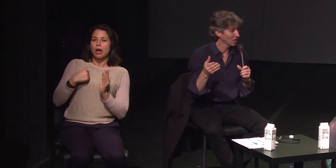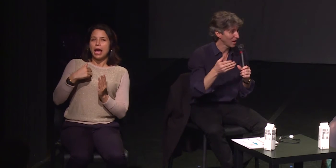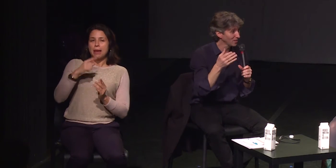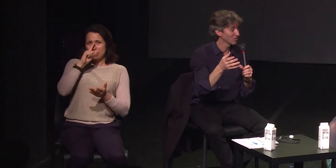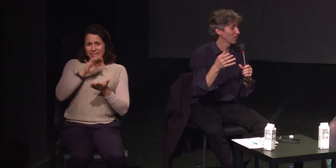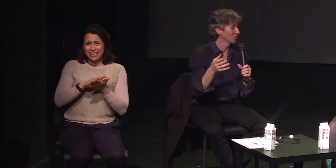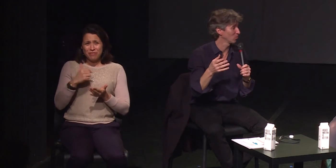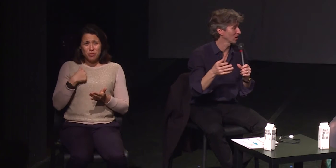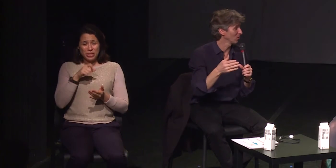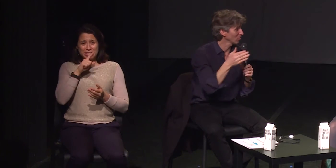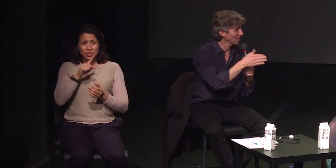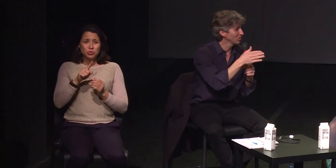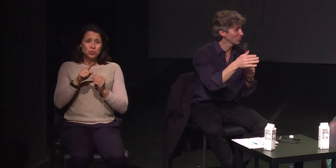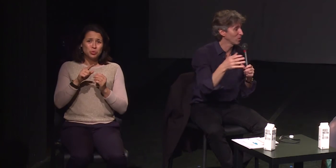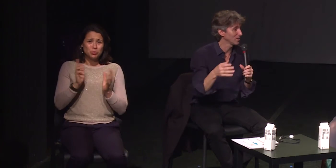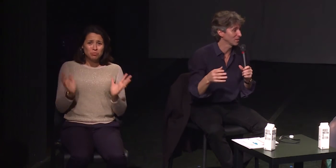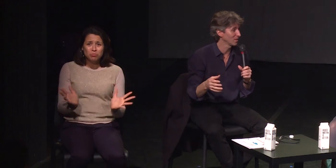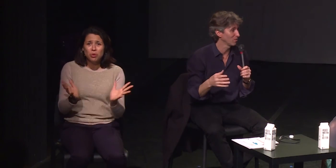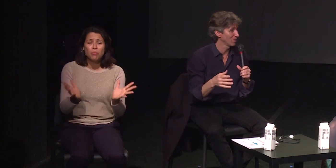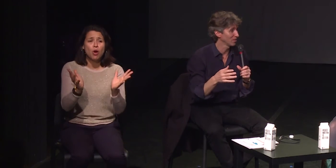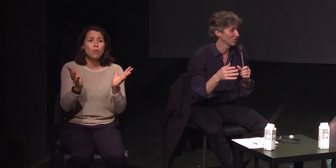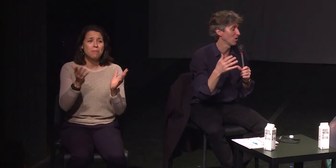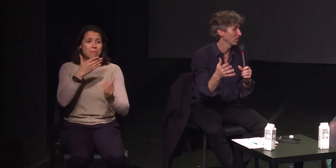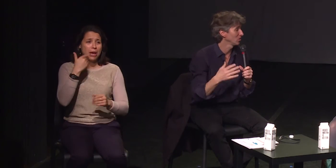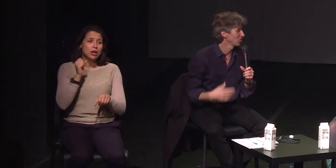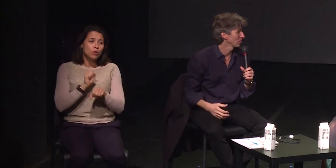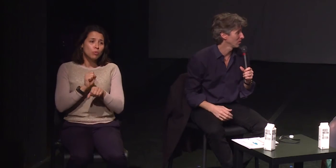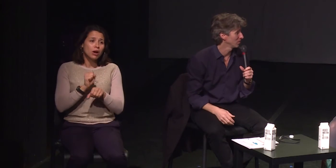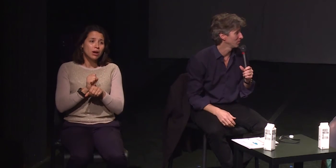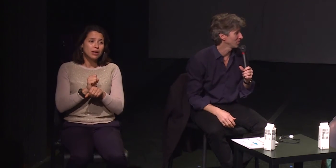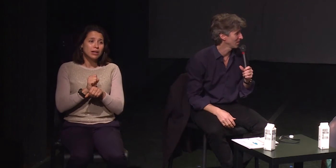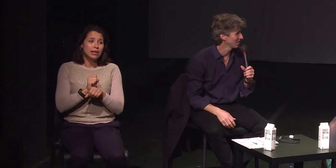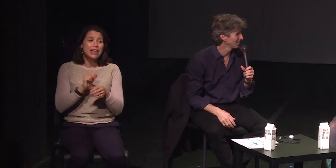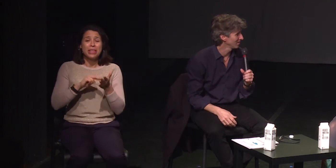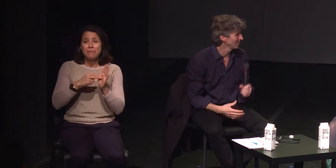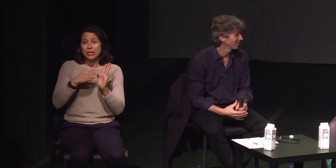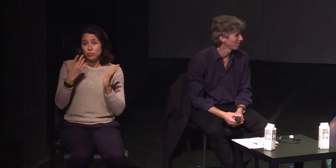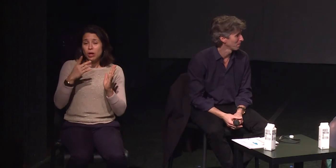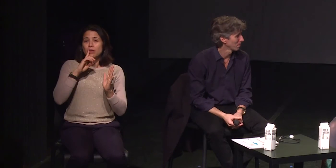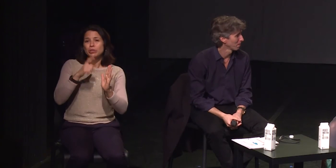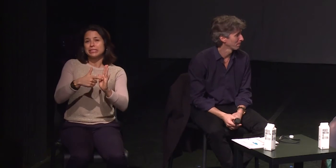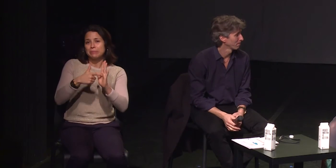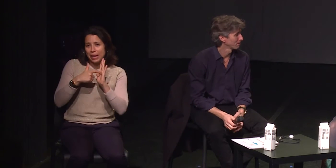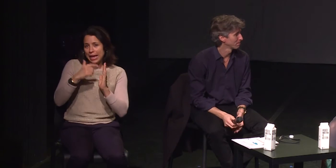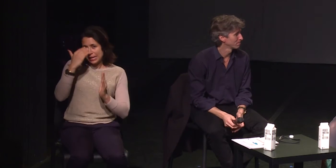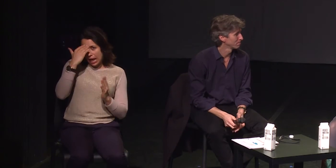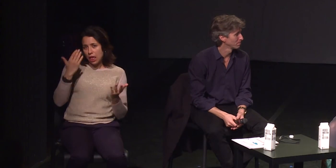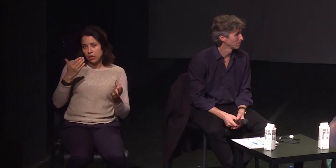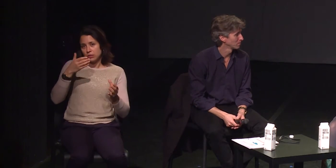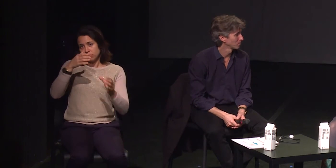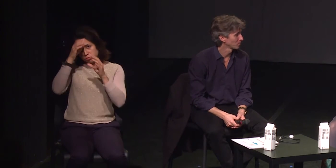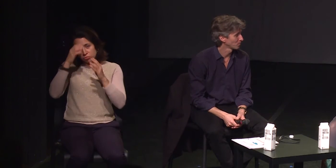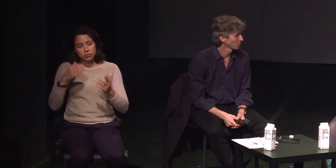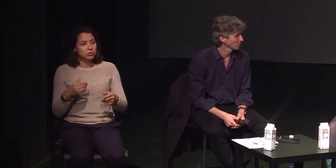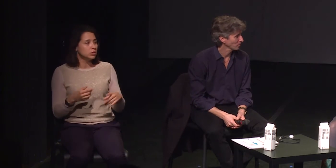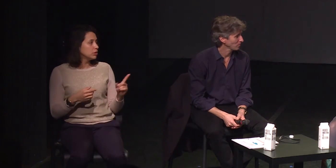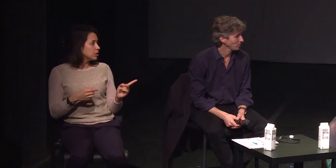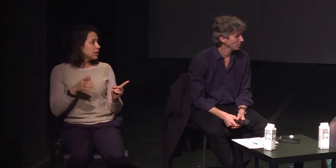all kinds of better work in all kinds of ways, and that demands knowledge. Afa: Absolutely, I think that resonates well throughout the performing arts.